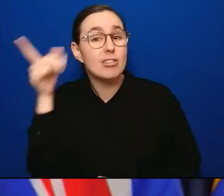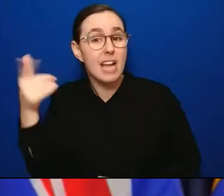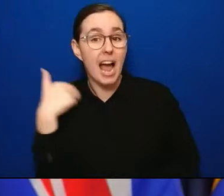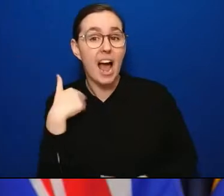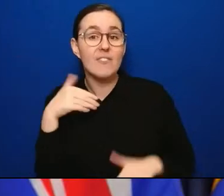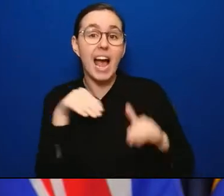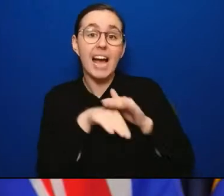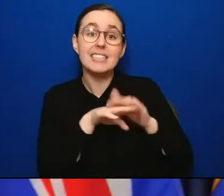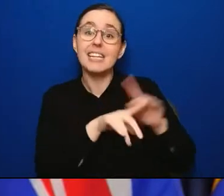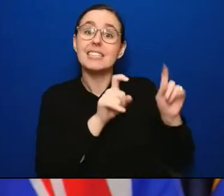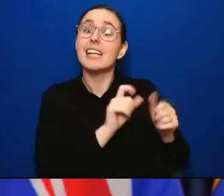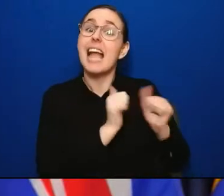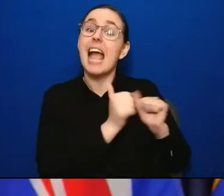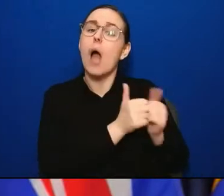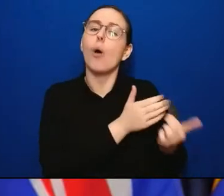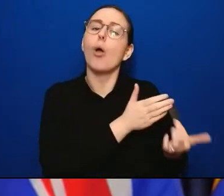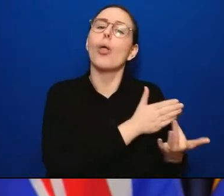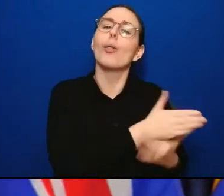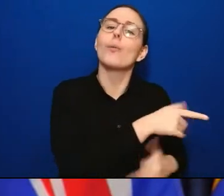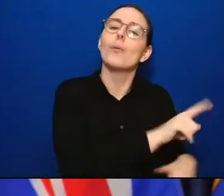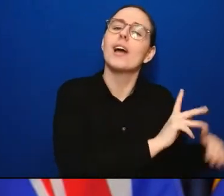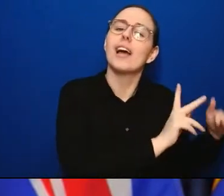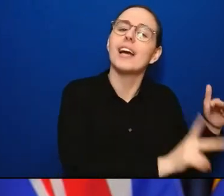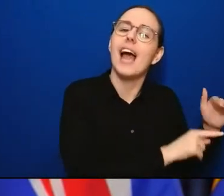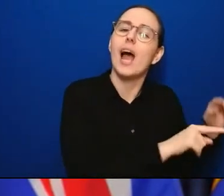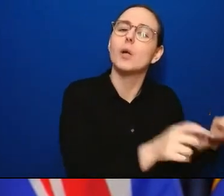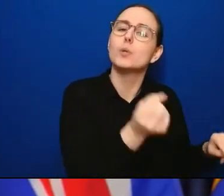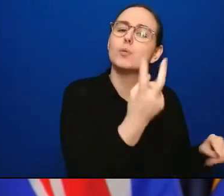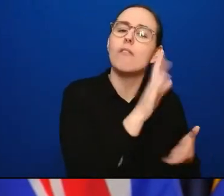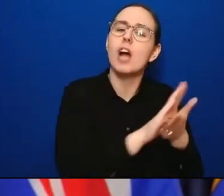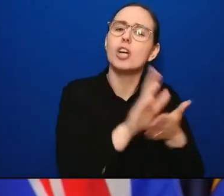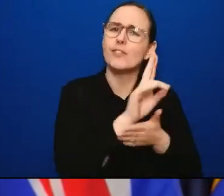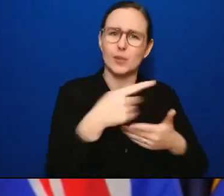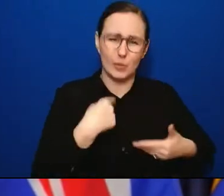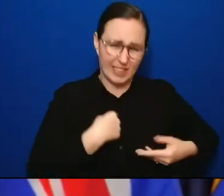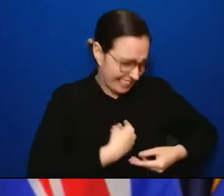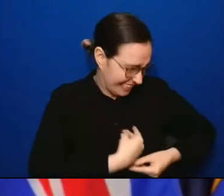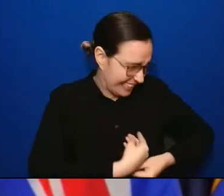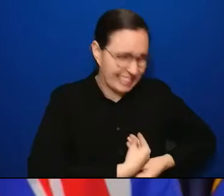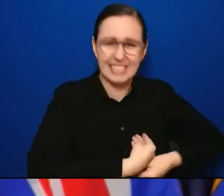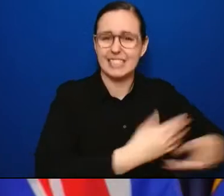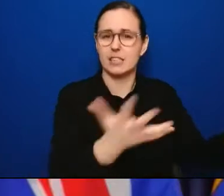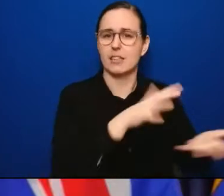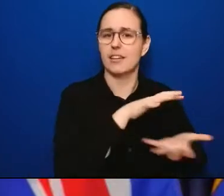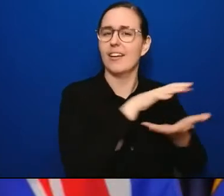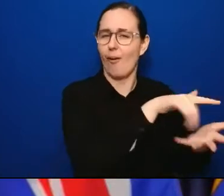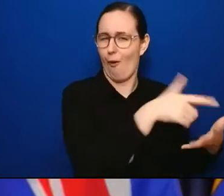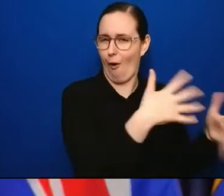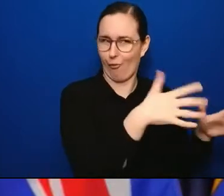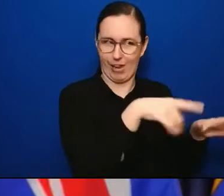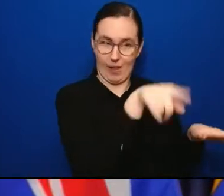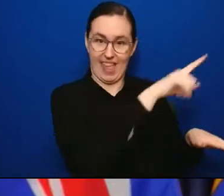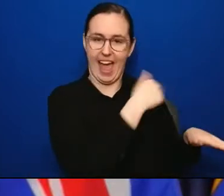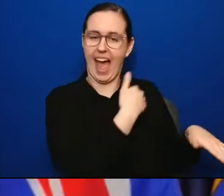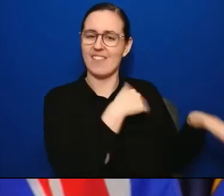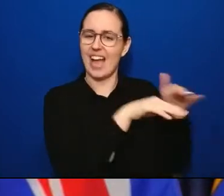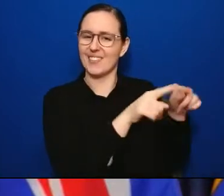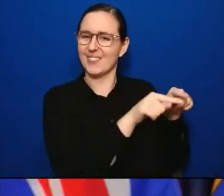because of the large distribution In in K to 12 and post secondary education already